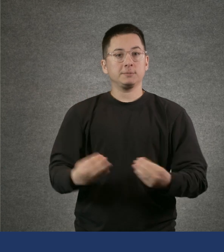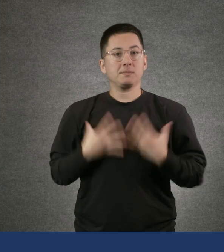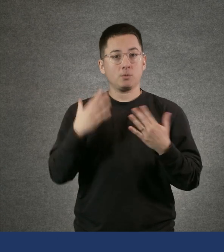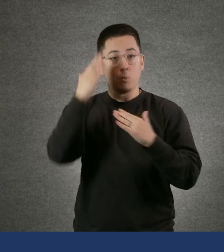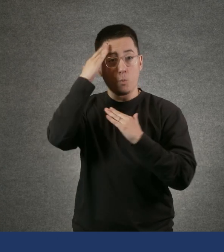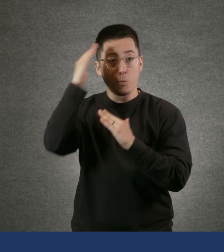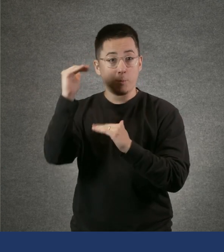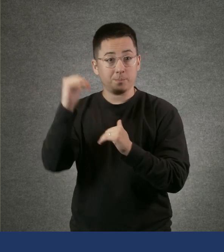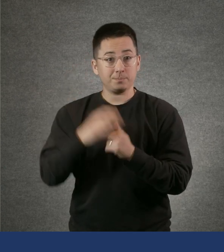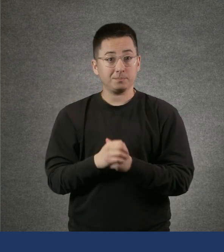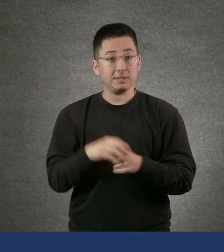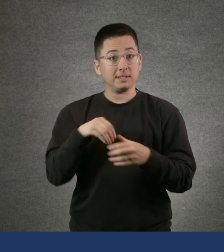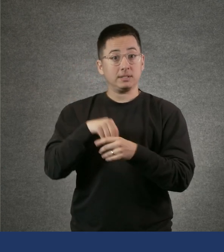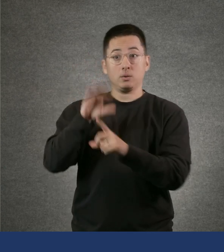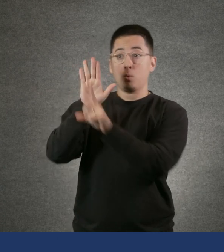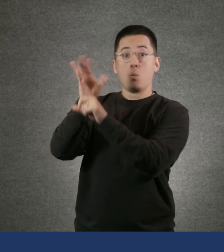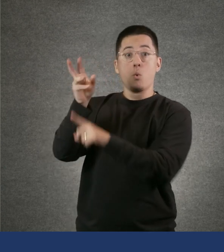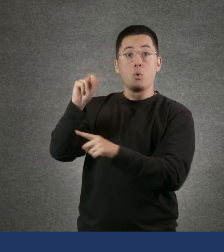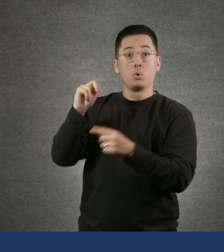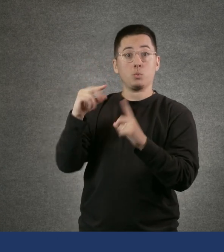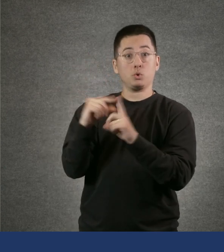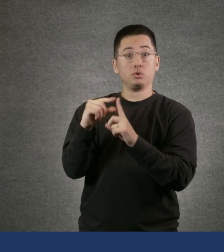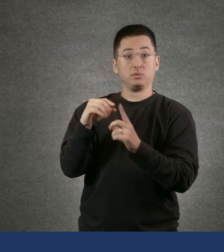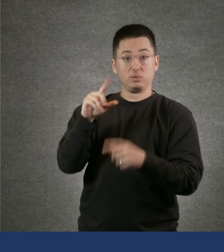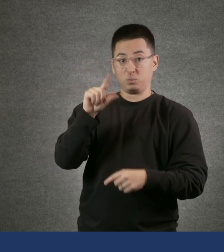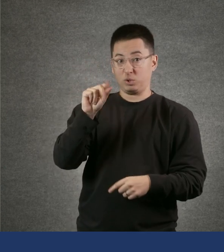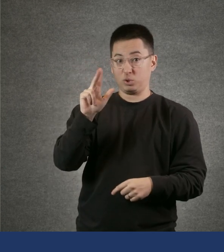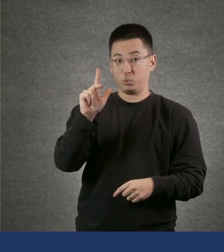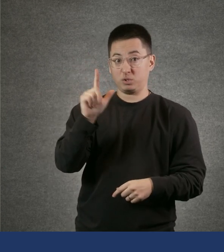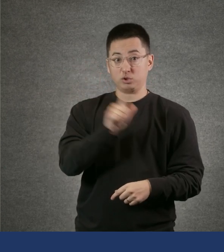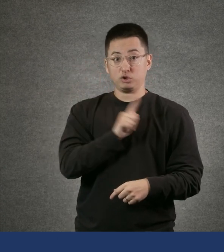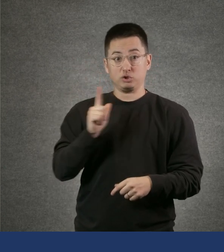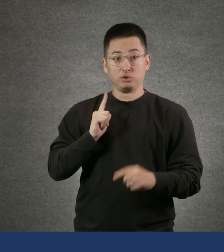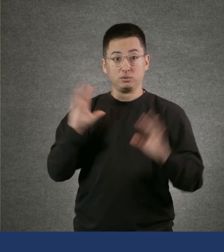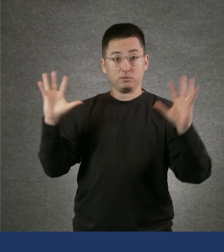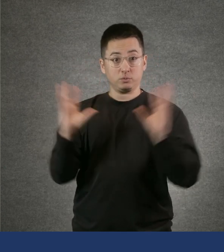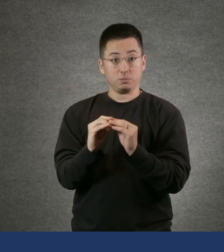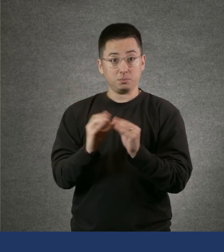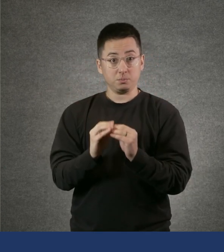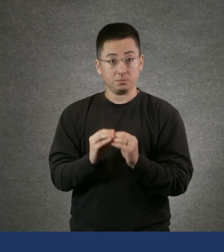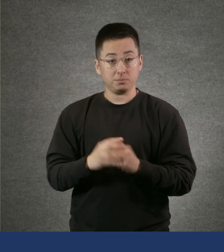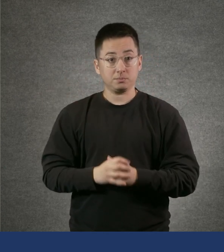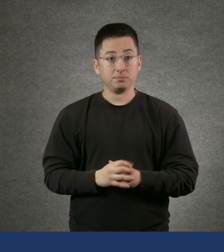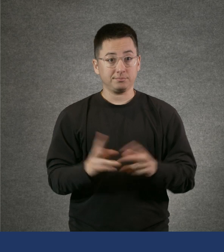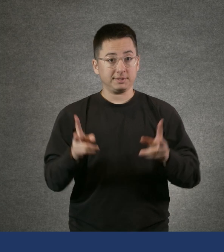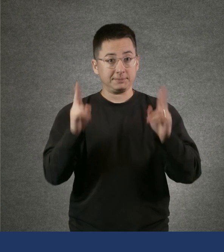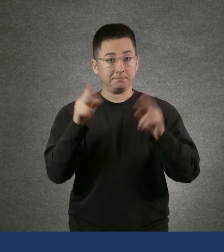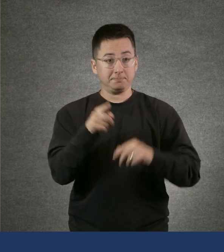In his own words from the 2023 legislative forum.